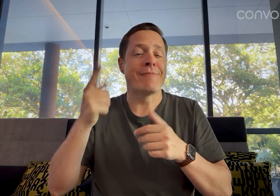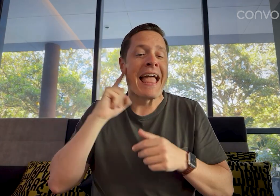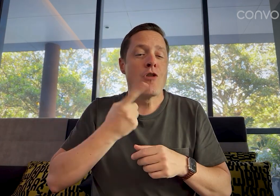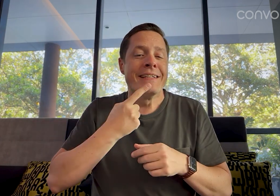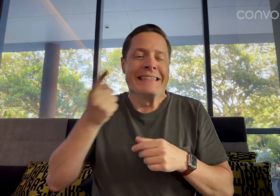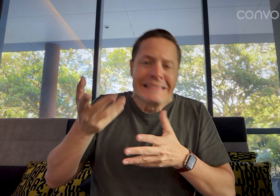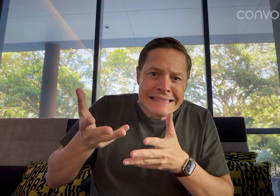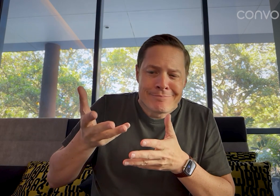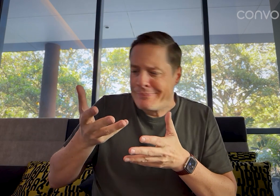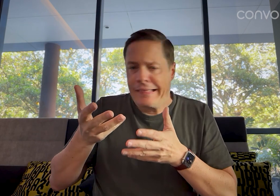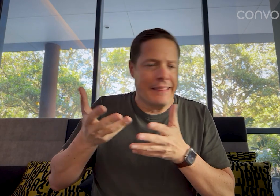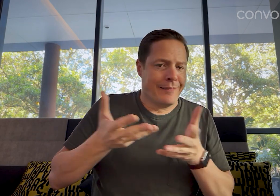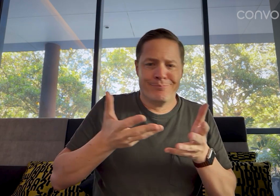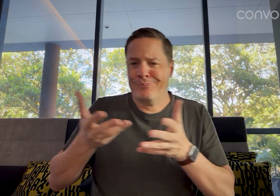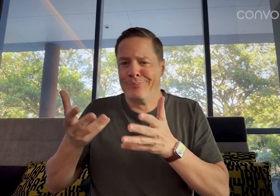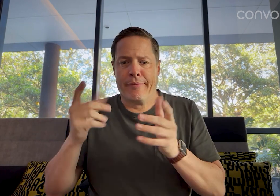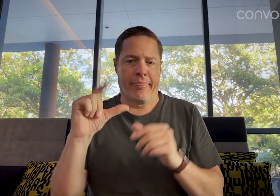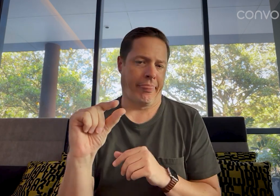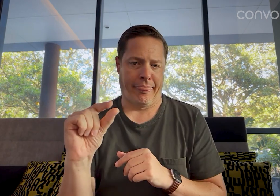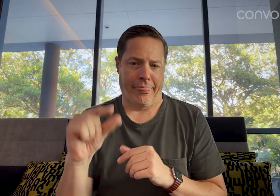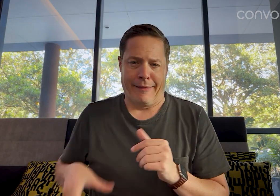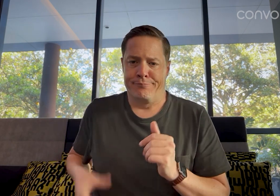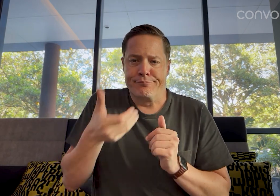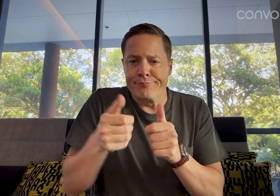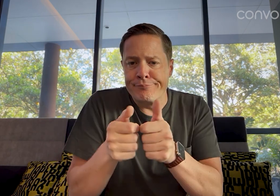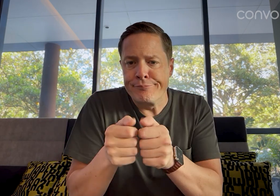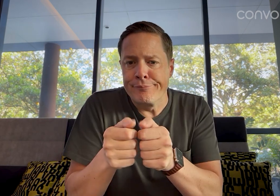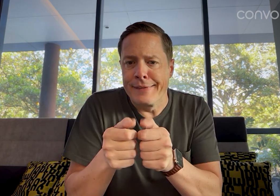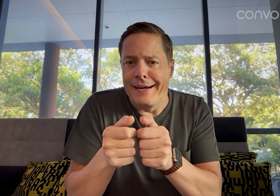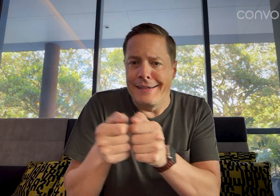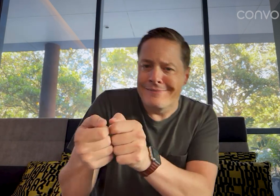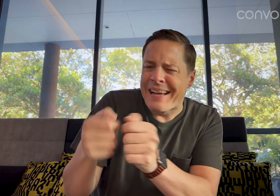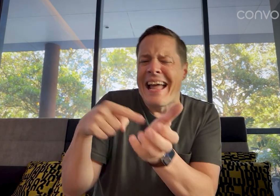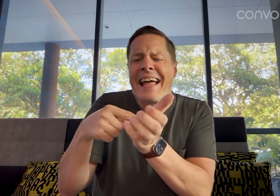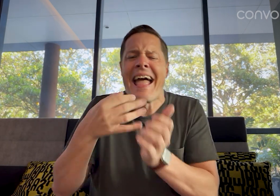and trying to communicate with customer service, having to overcome communication barriers like exchanging messages over the phone.